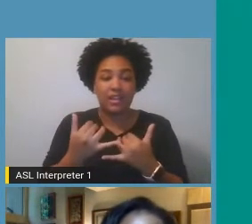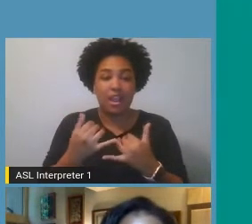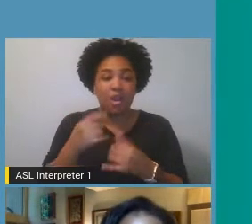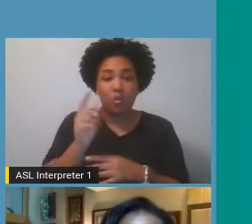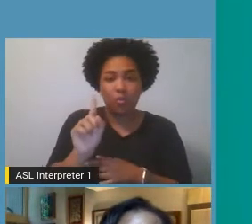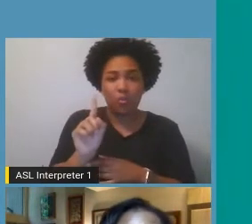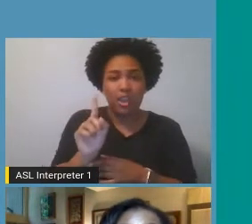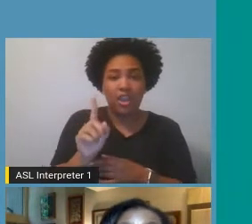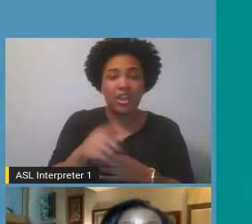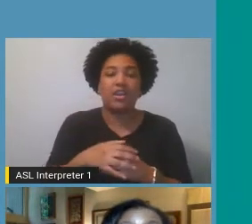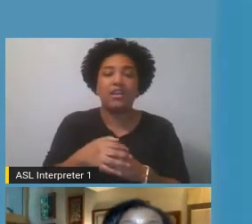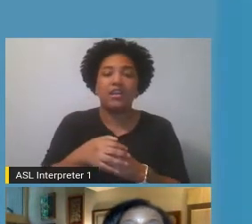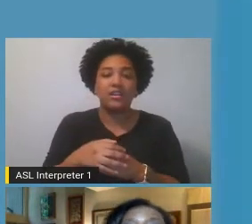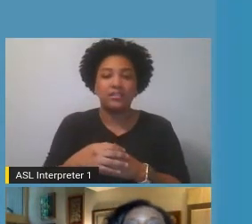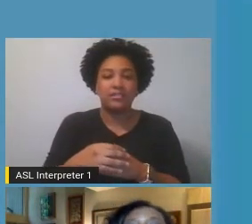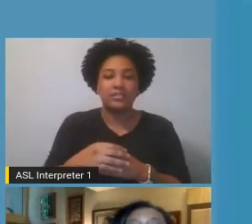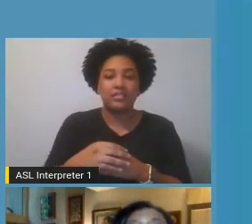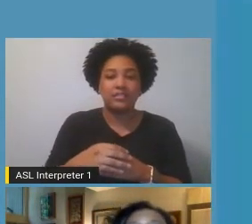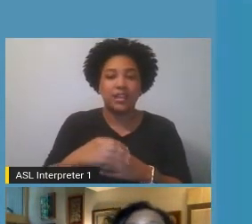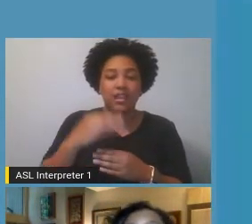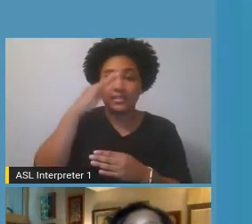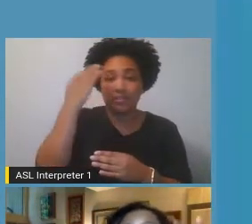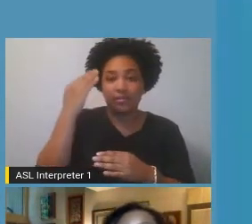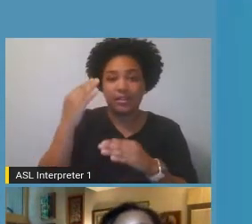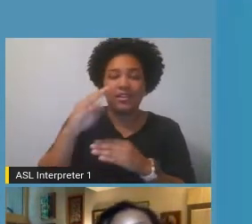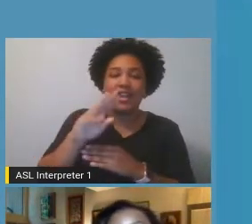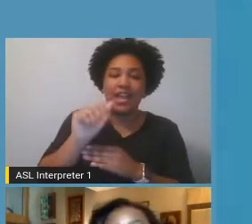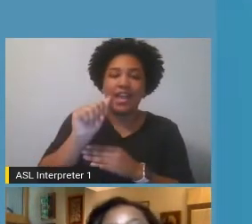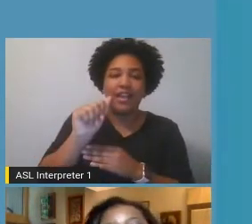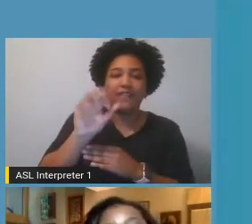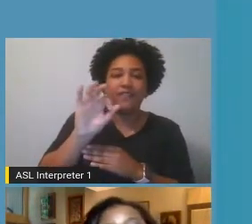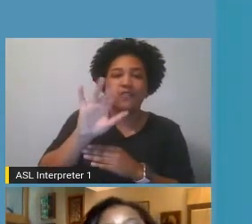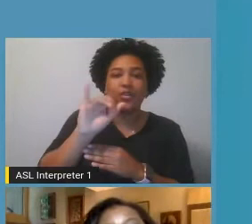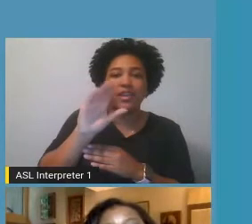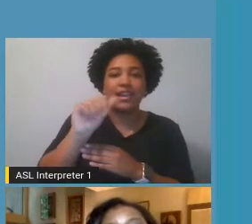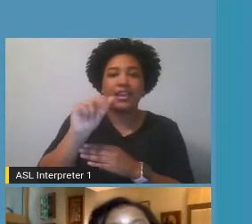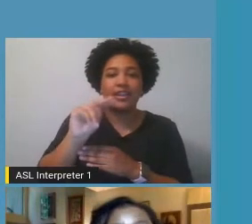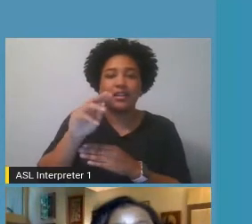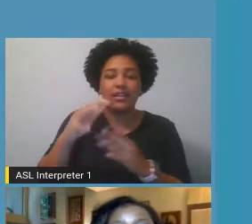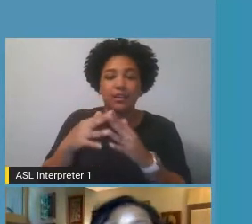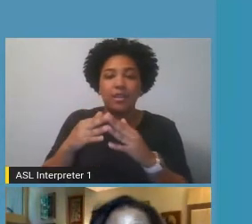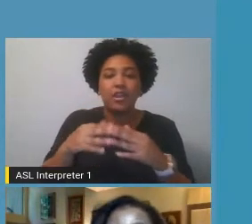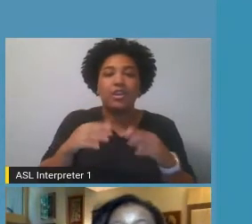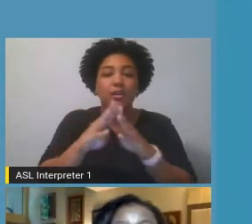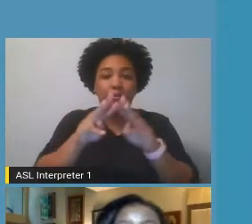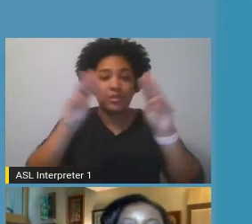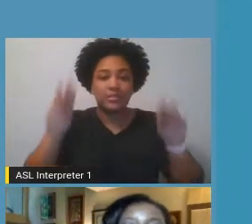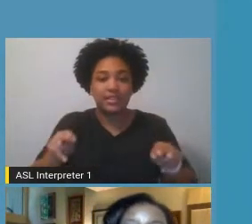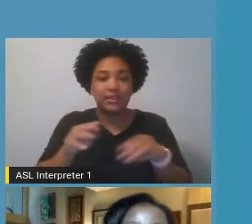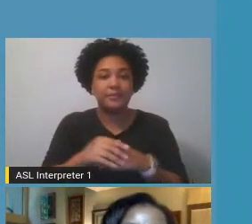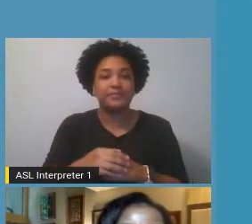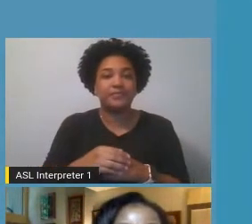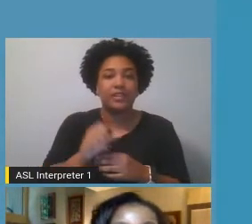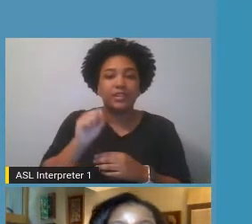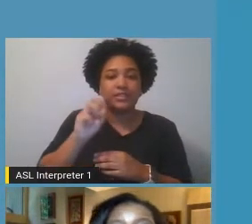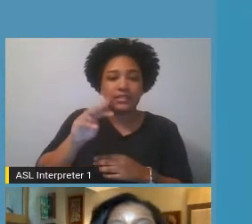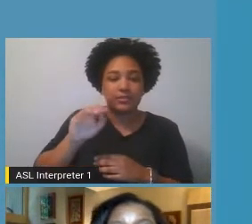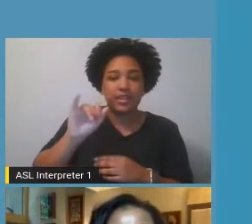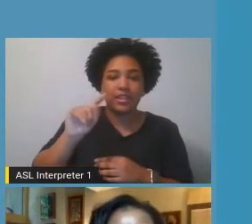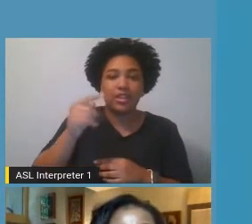The Smithsonian and African-American Museum, again in talking about under-represented communities,